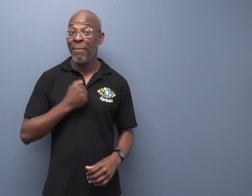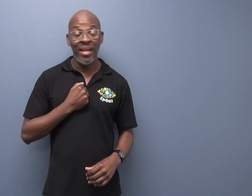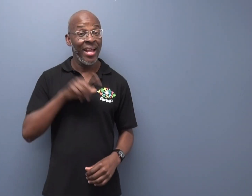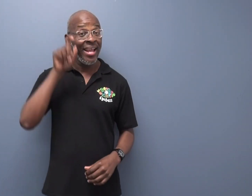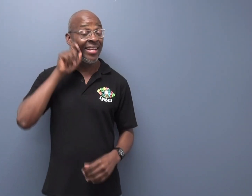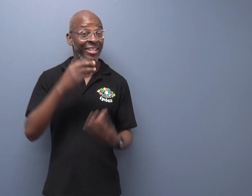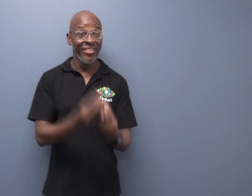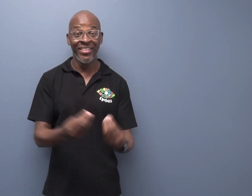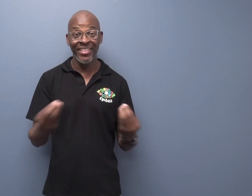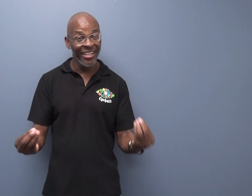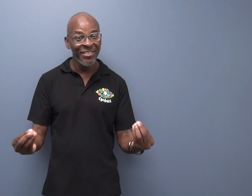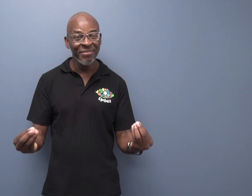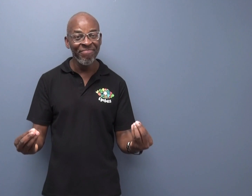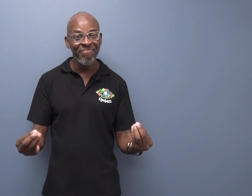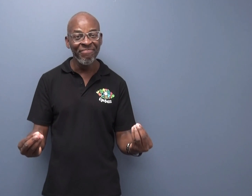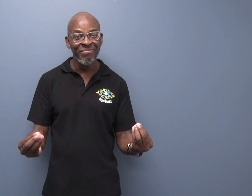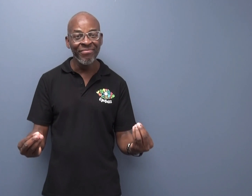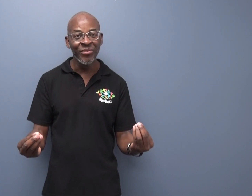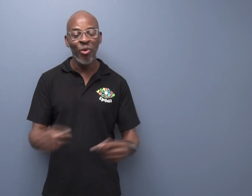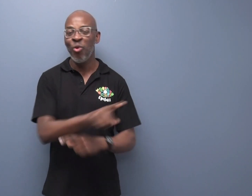Hello my grandchildren.